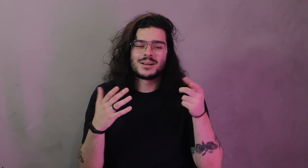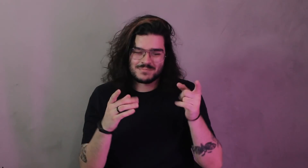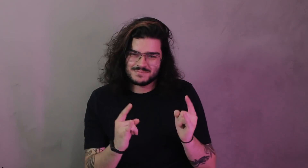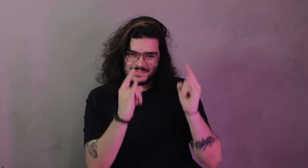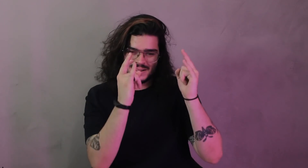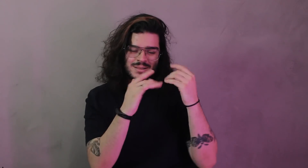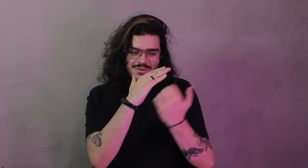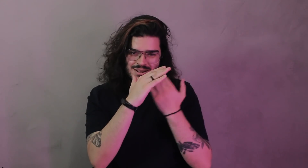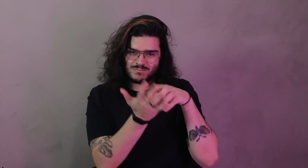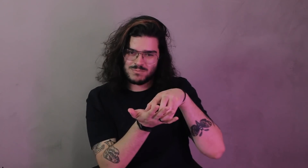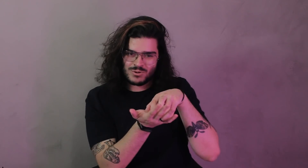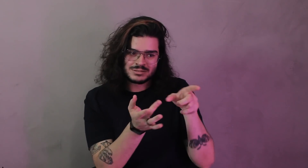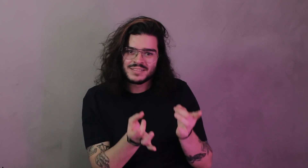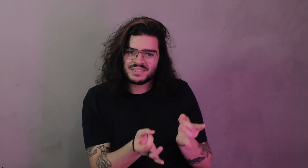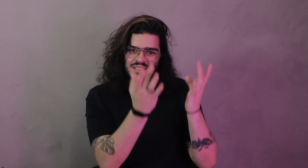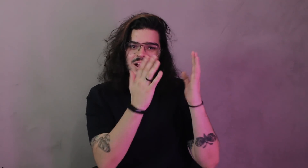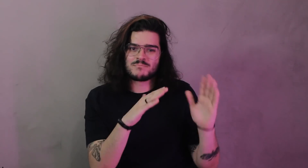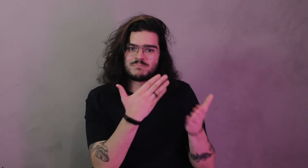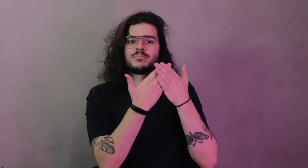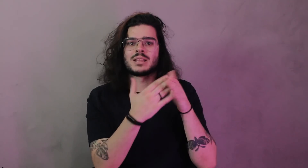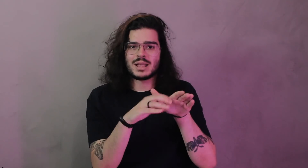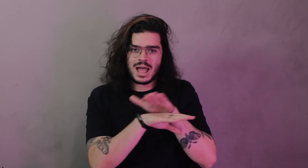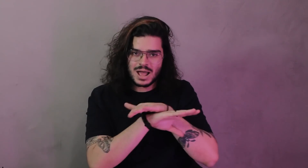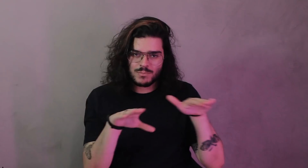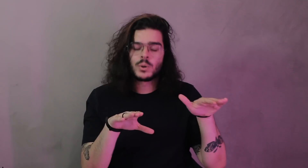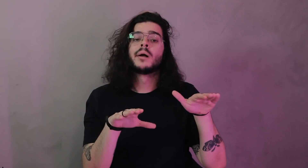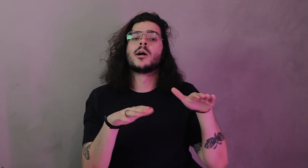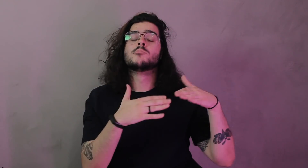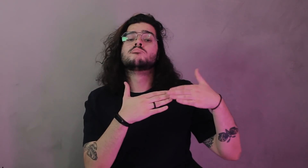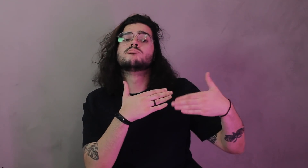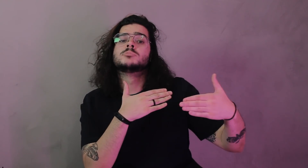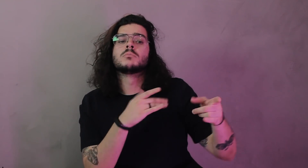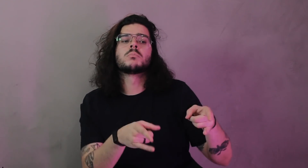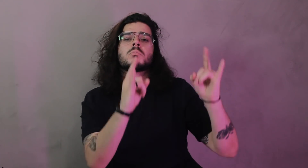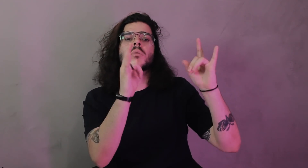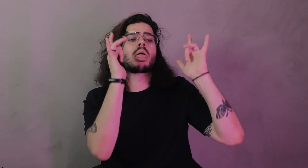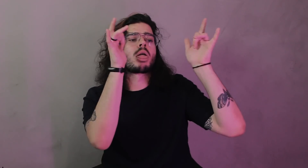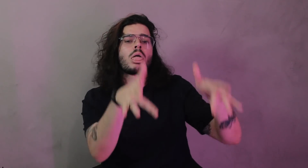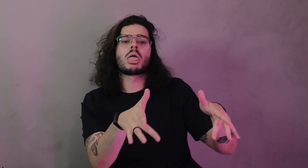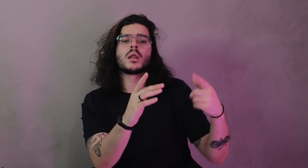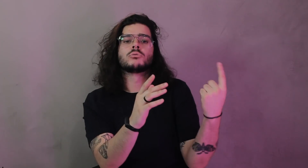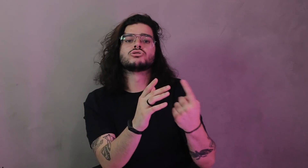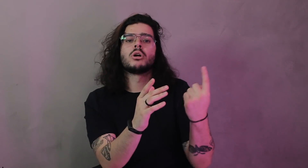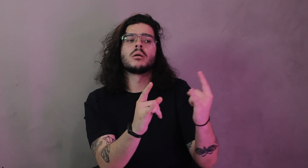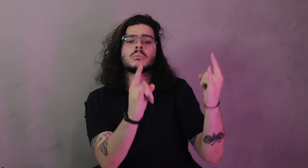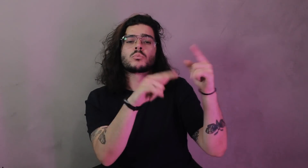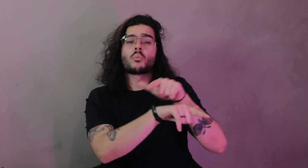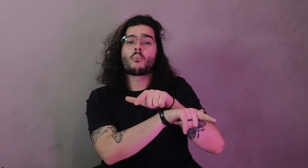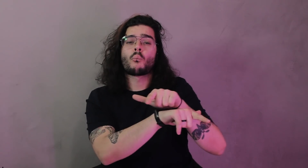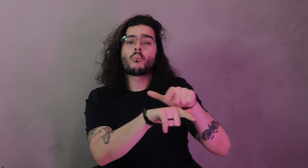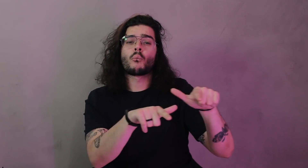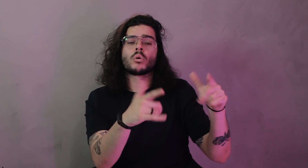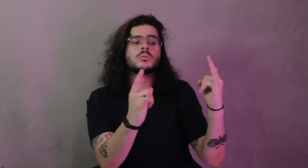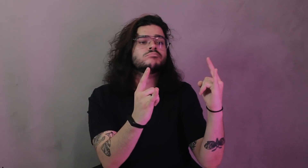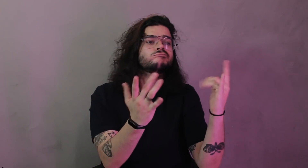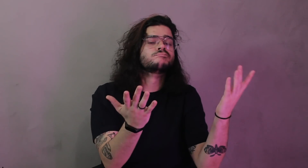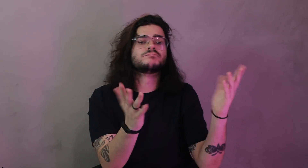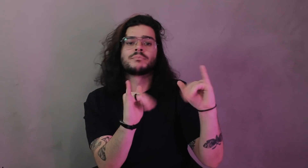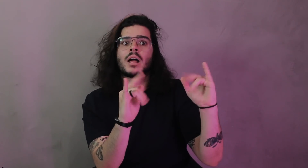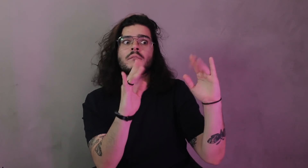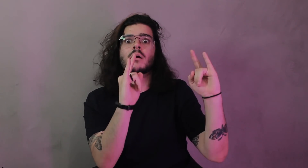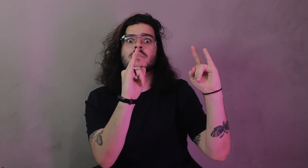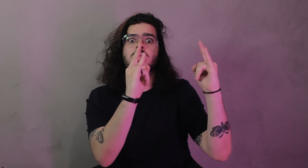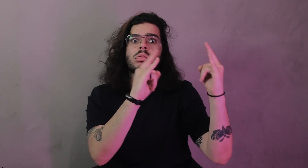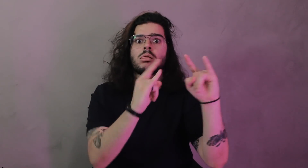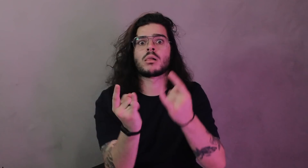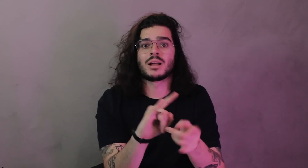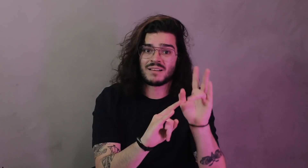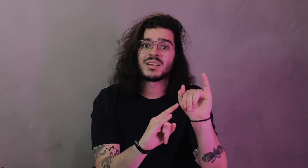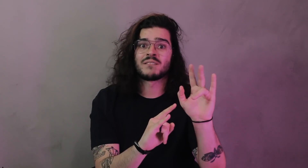After the company left, the building was threatened with demolition,